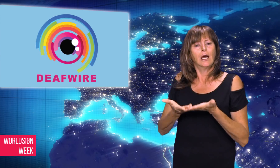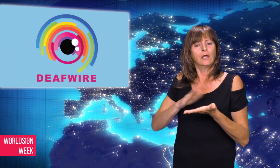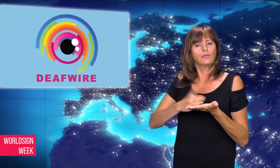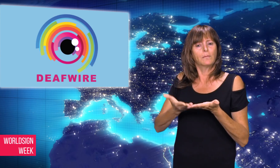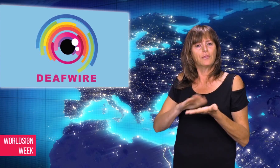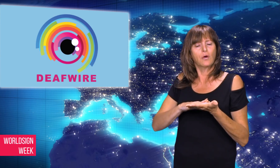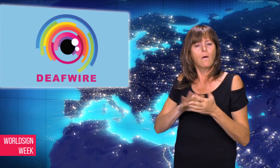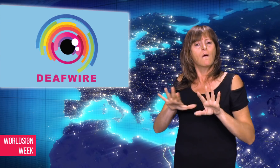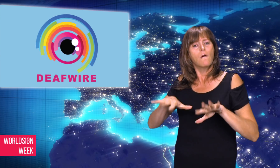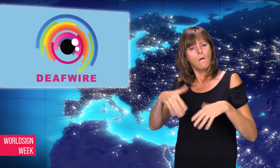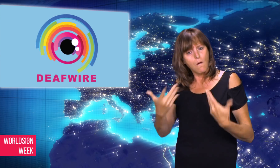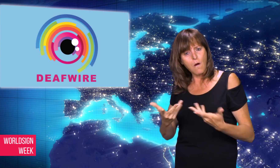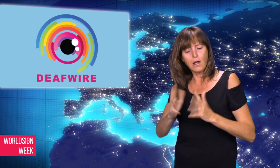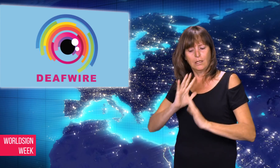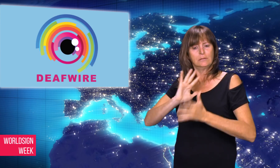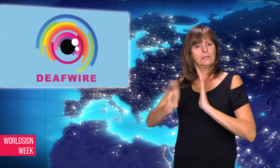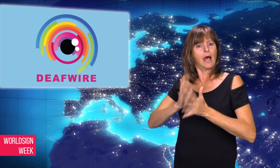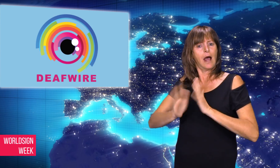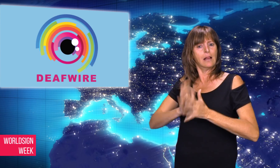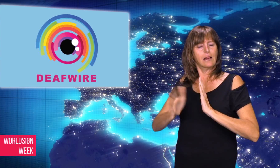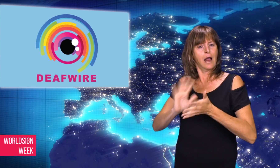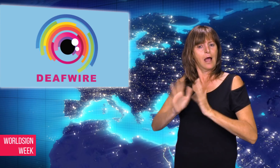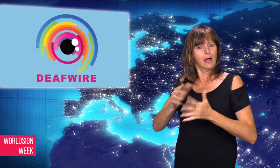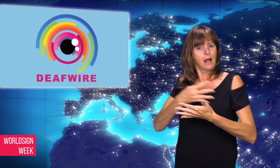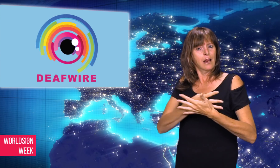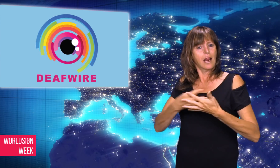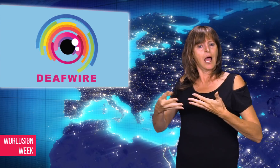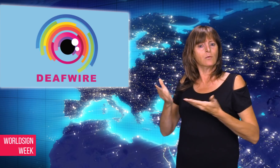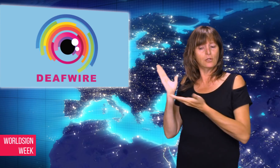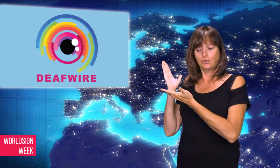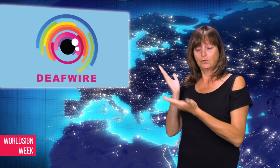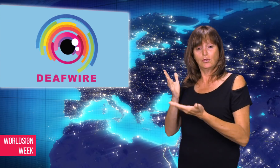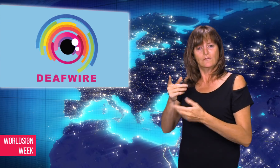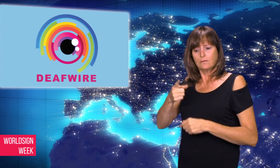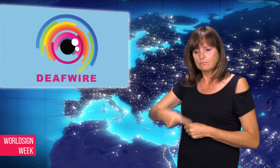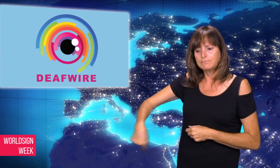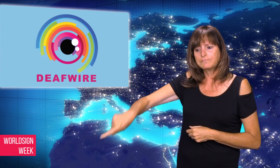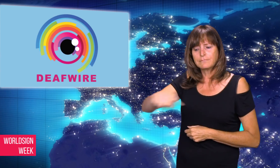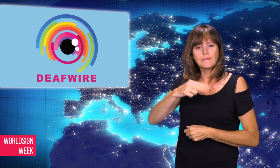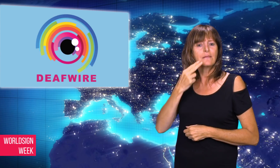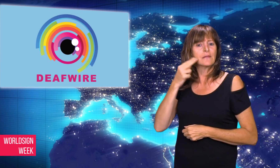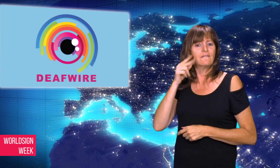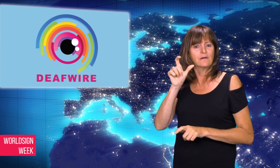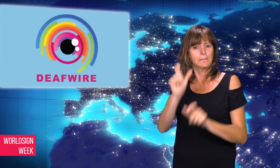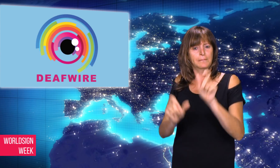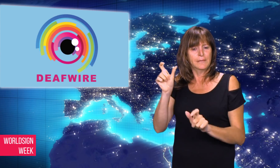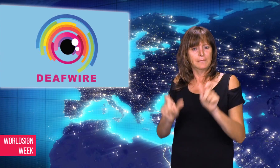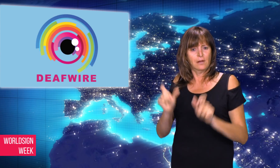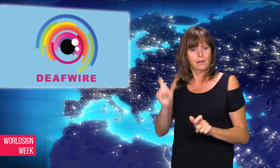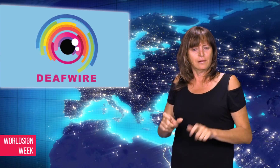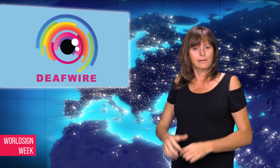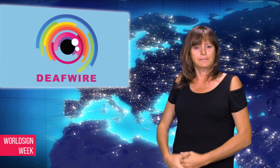schools of the Deaf in Ghana as there is only one school of the Deaf